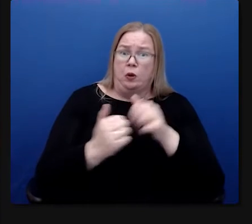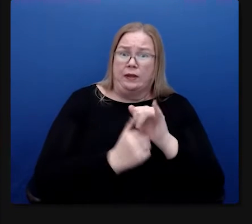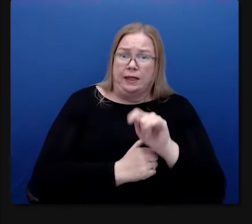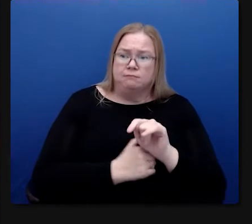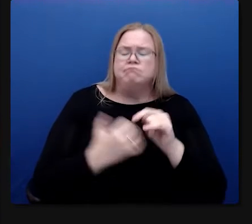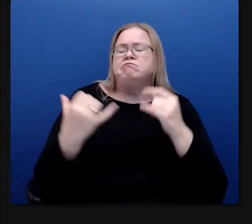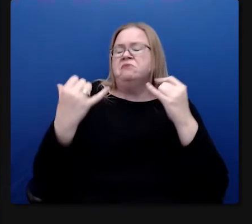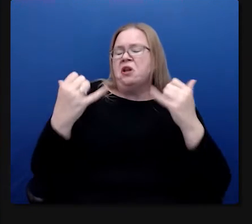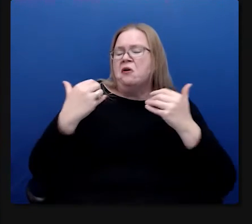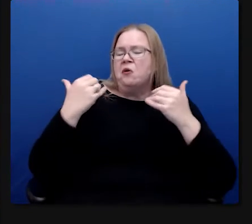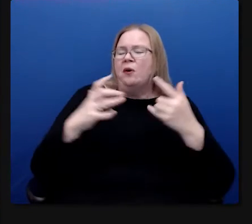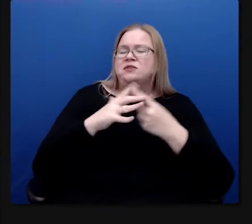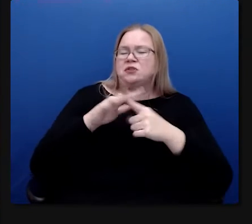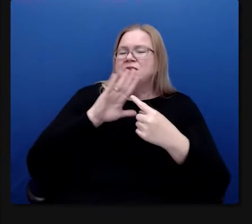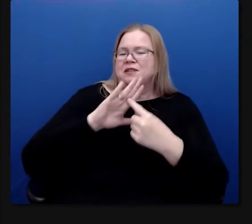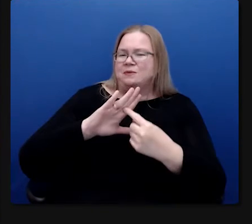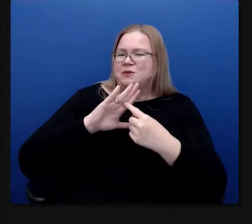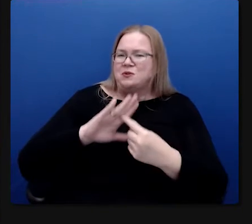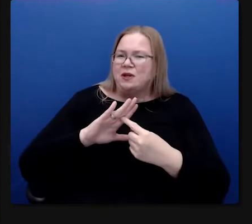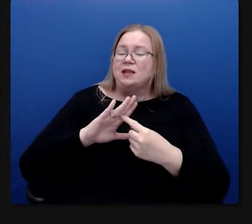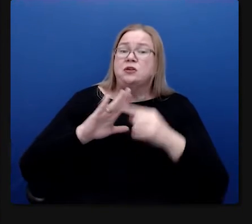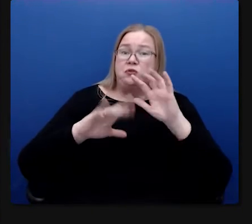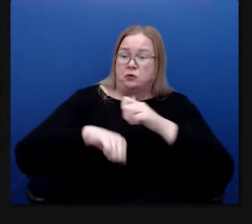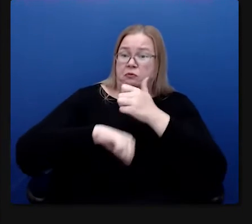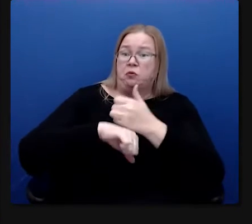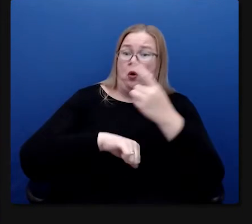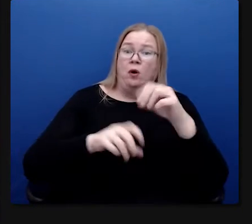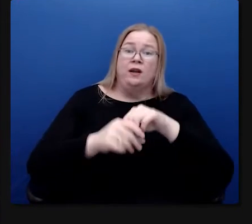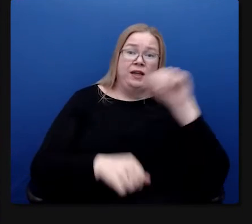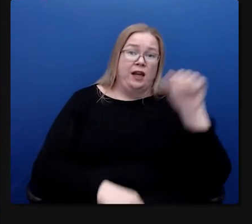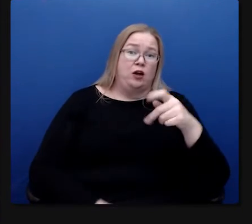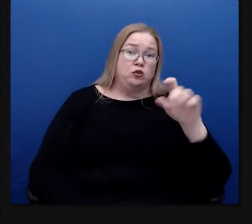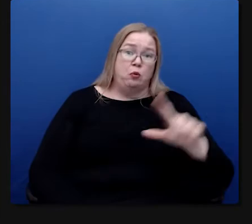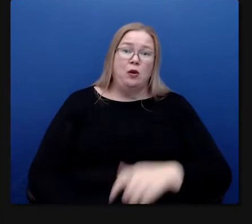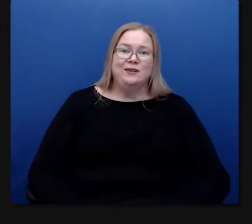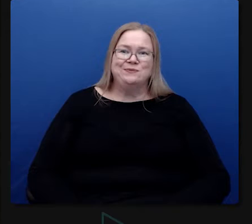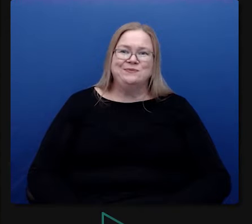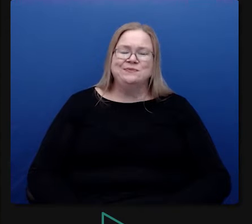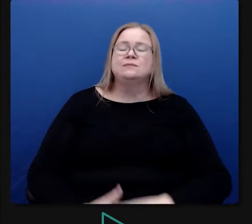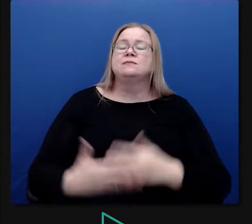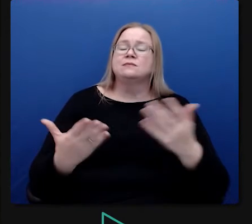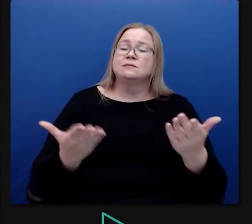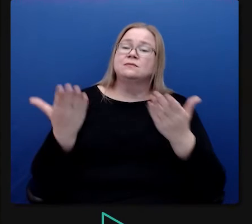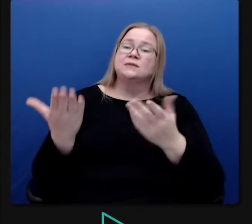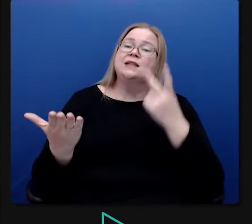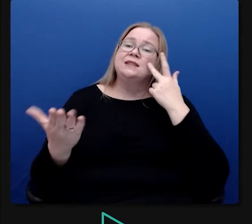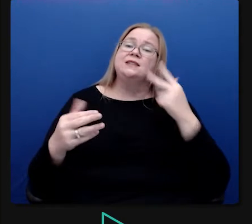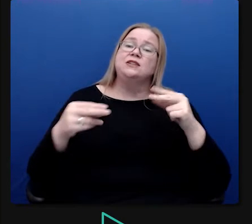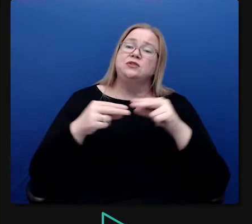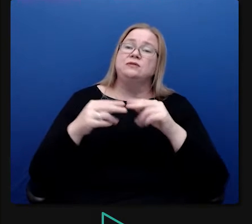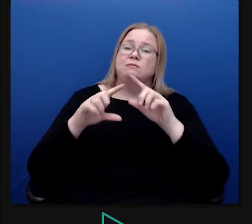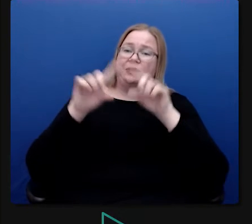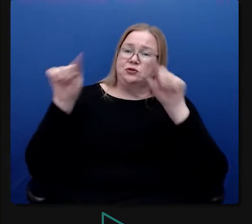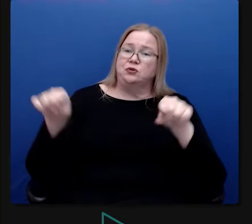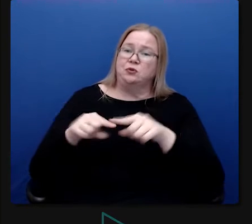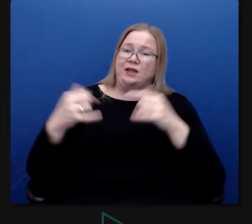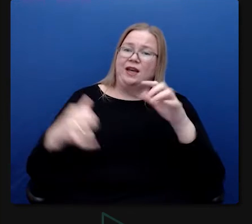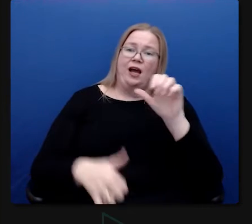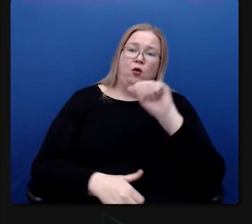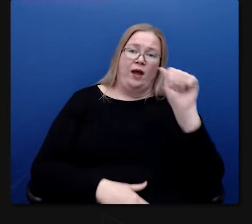So why don't we go and start a demonstration to create one in the Azure Portal? So on my screen now, I have the Azure Marketplace page